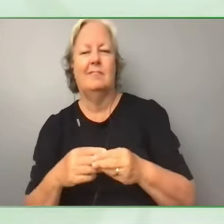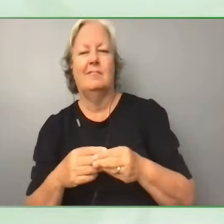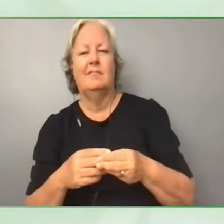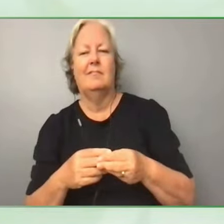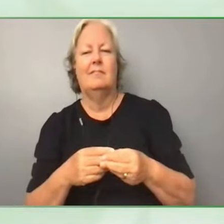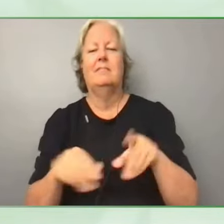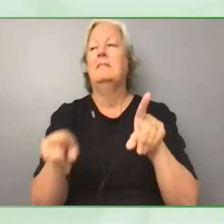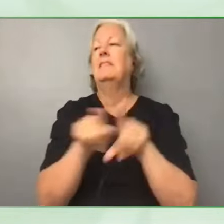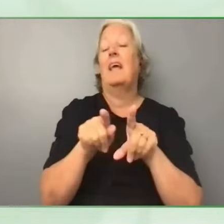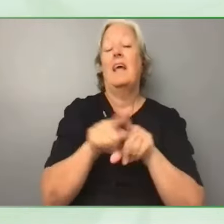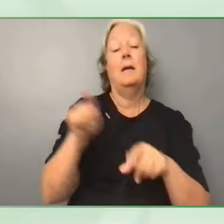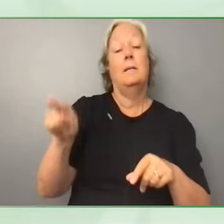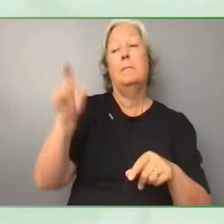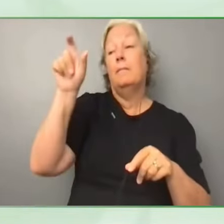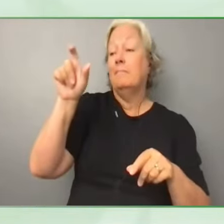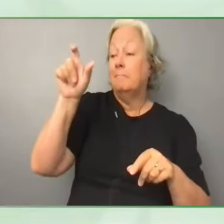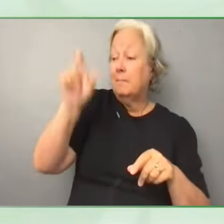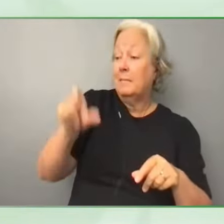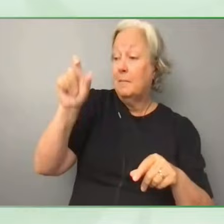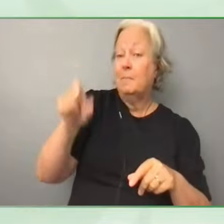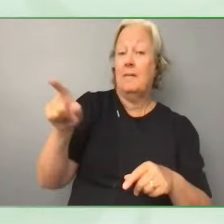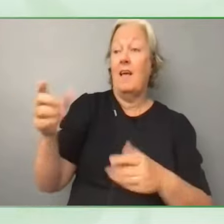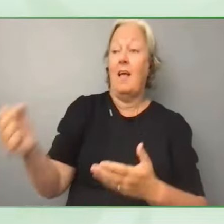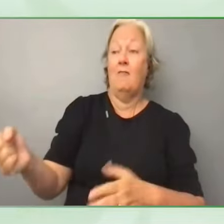their communities. That is not deinstitutionalisation.